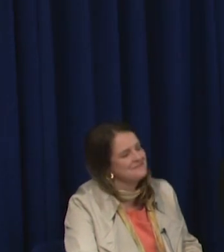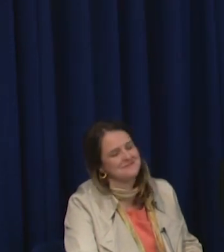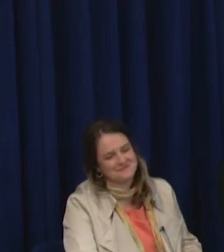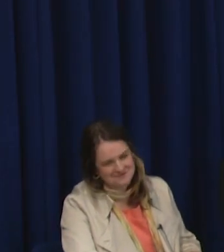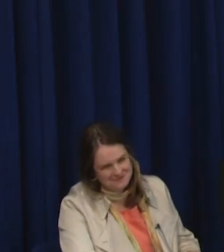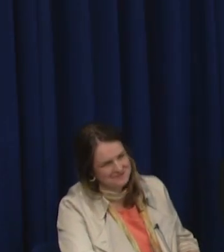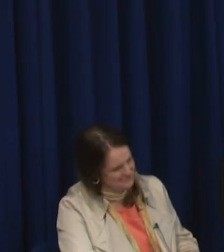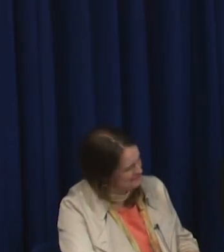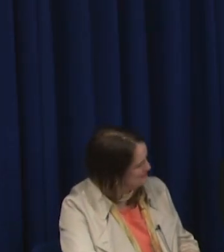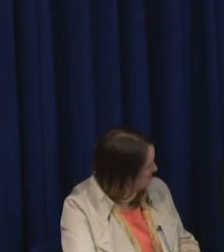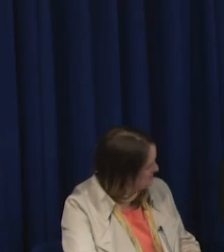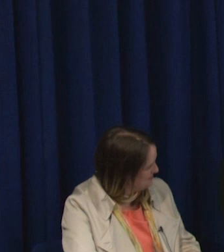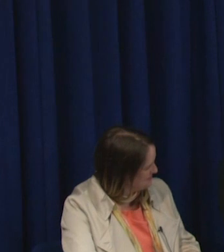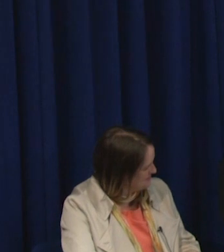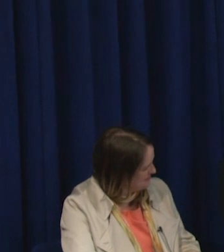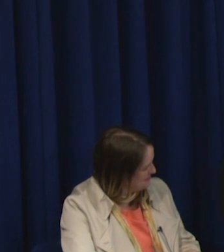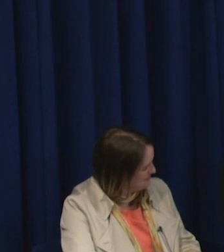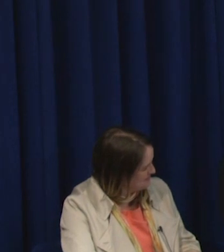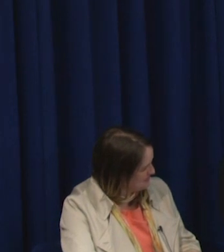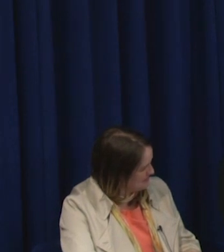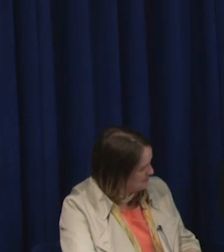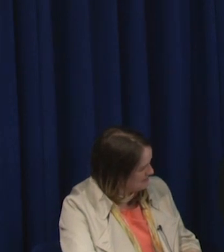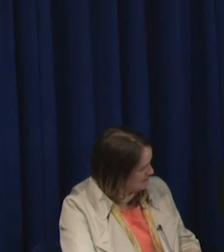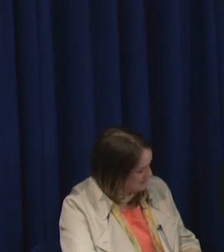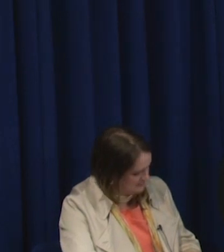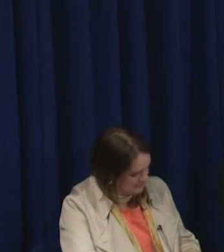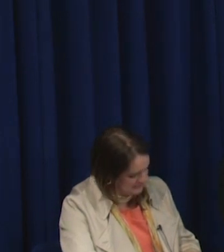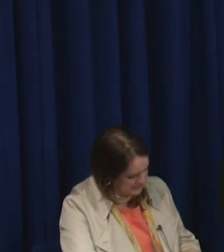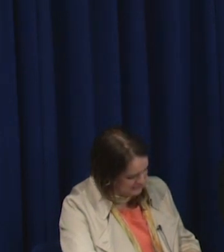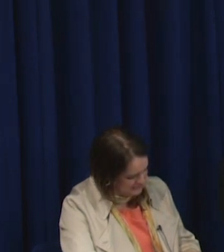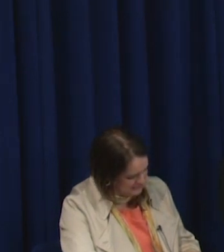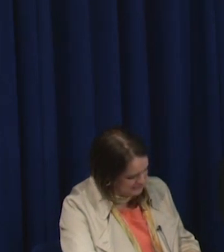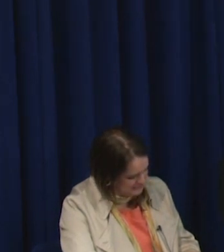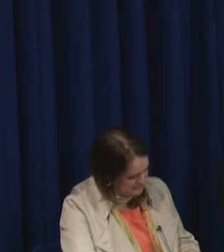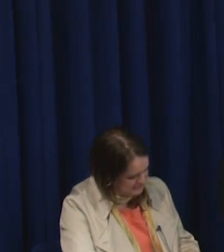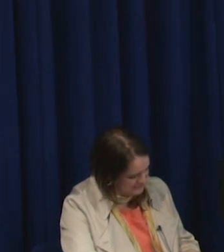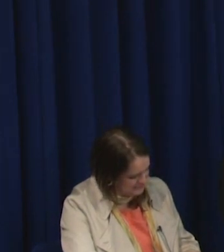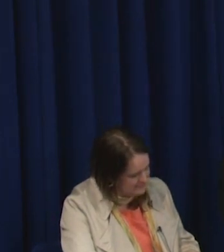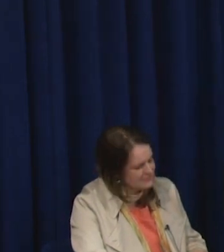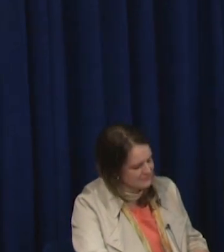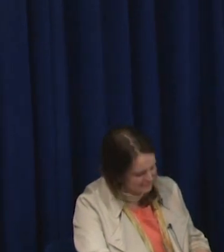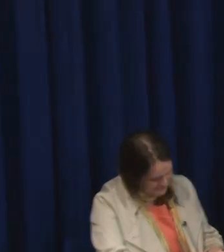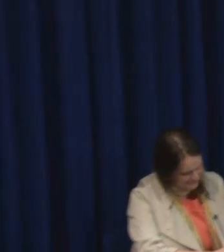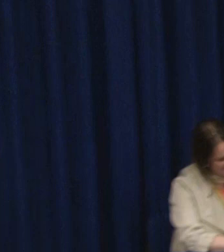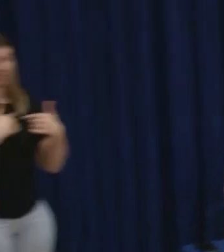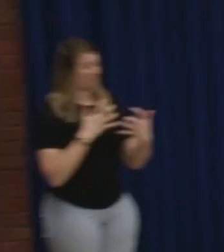quite like that, and I when I was younger I really didn't realize that why I didn't fit in. I've got